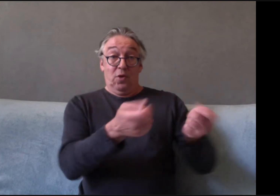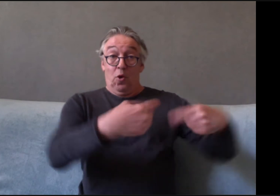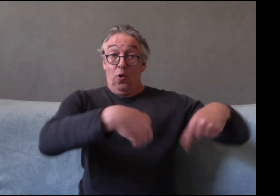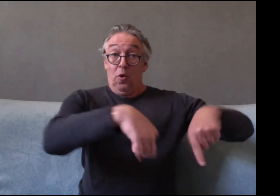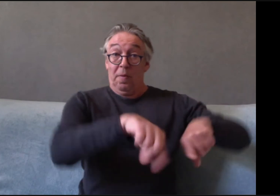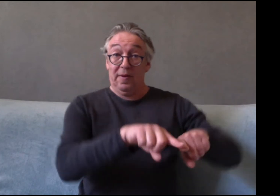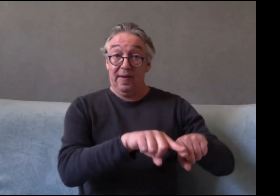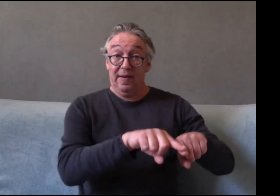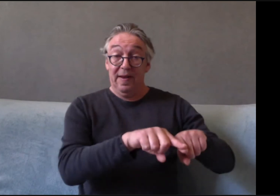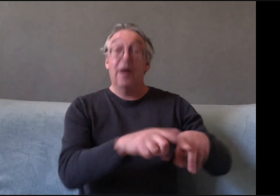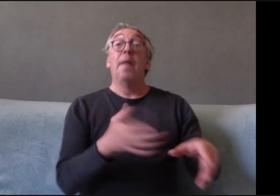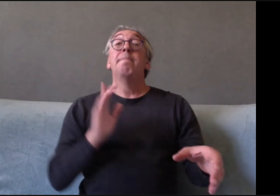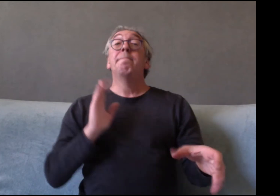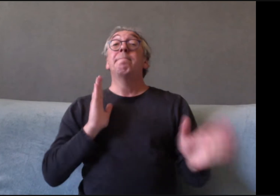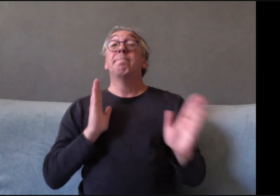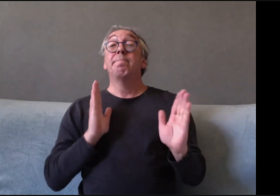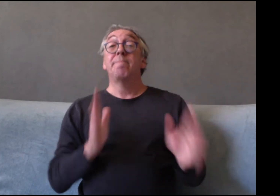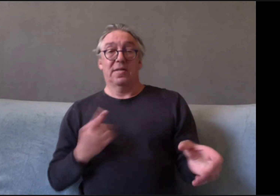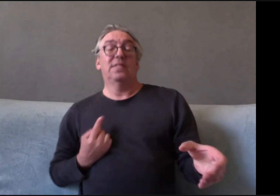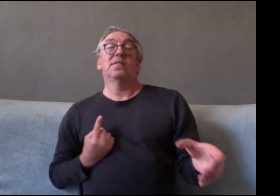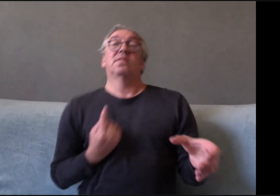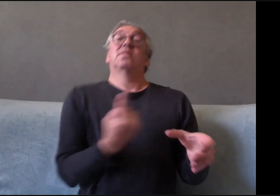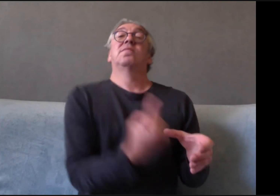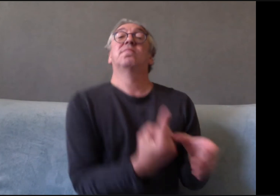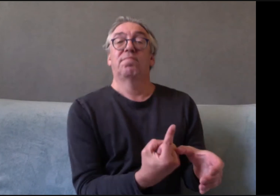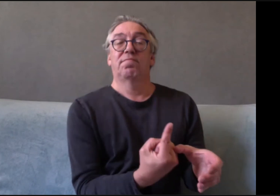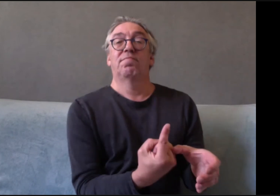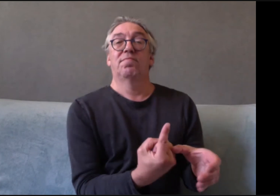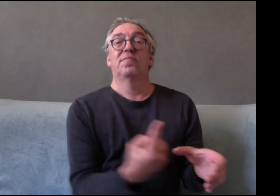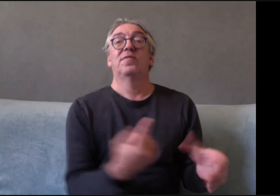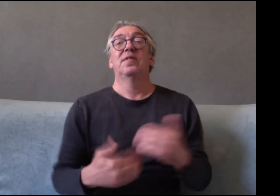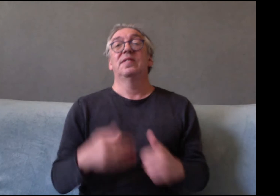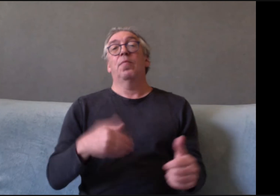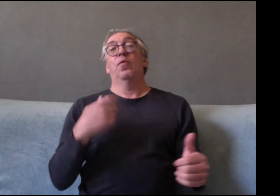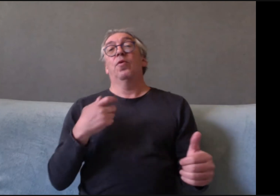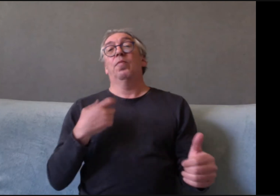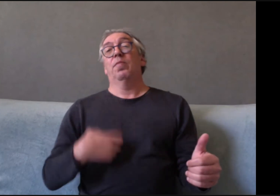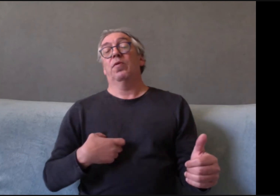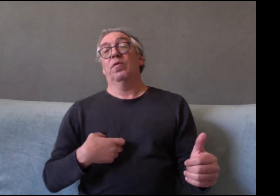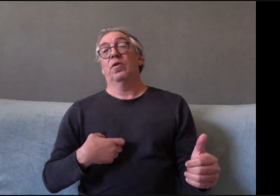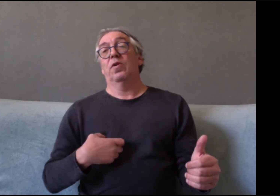that threats the United Nations, the EU and